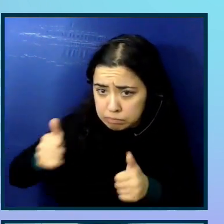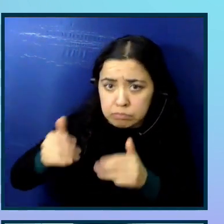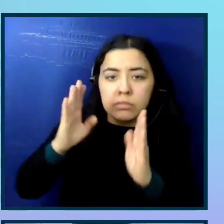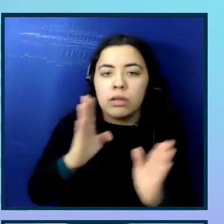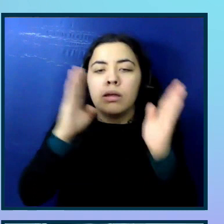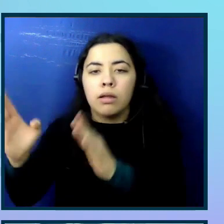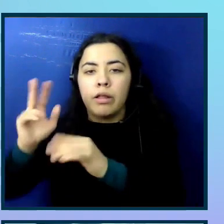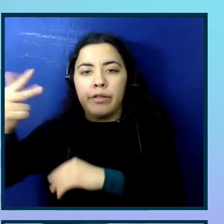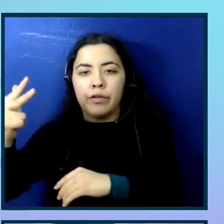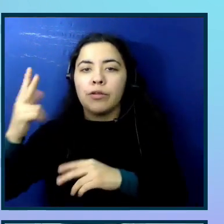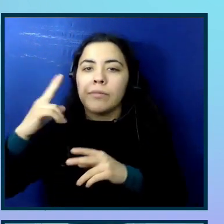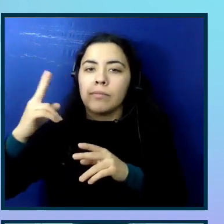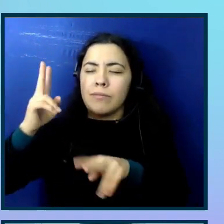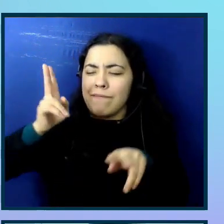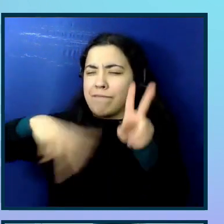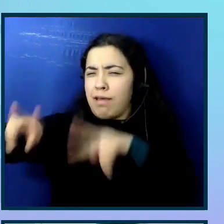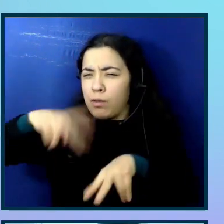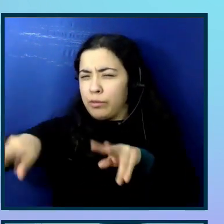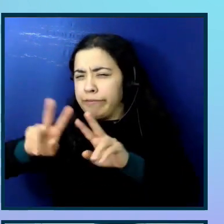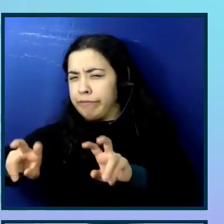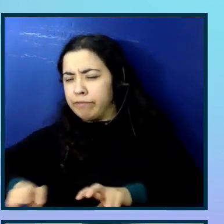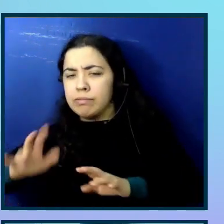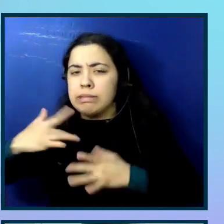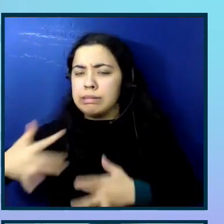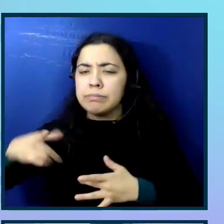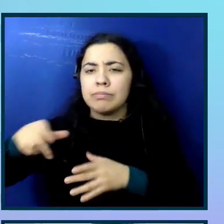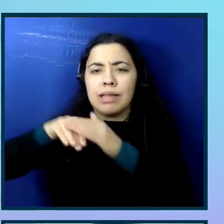which is like typically where accessibility testing